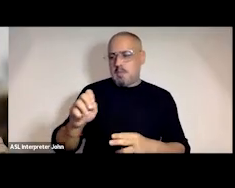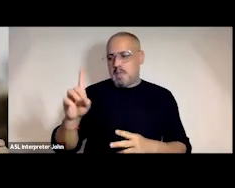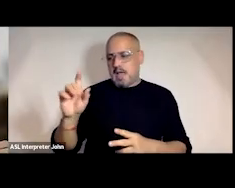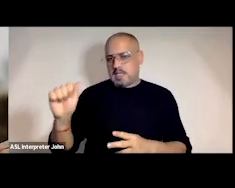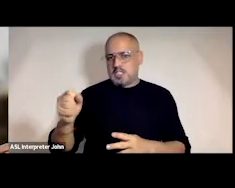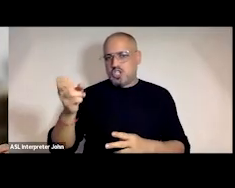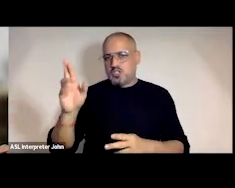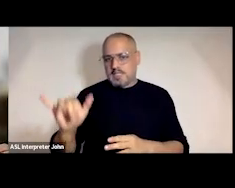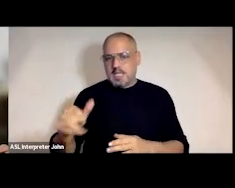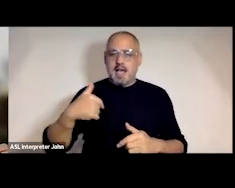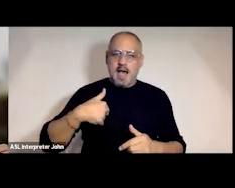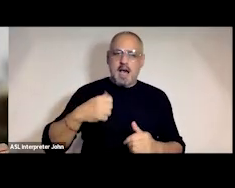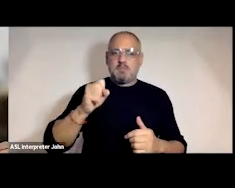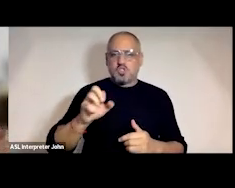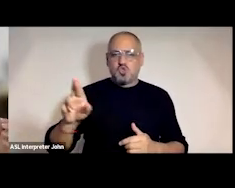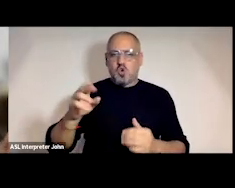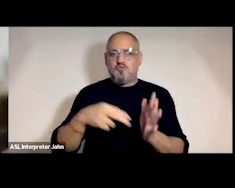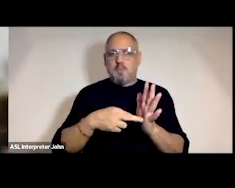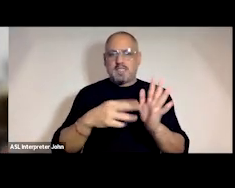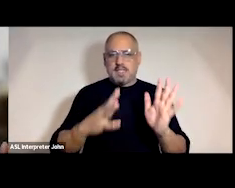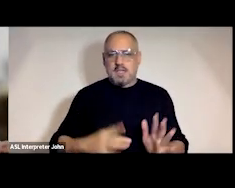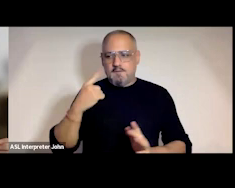and I am the SOAR representative for the claim.